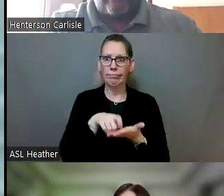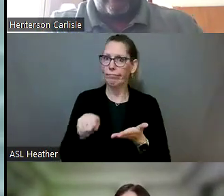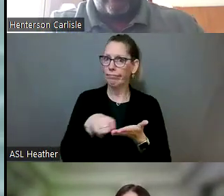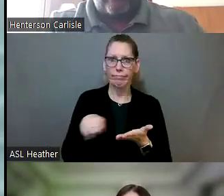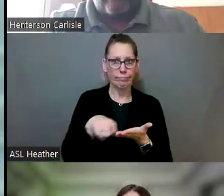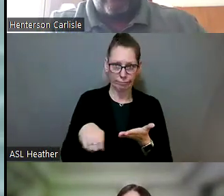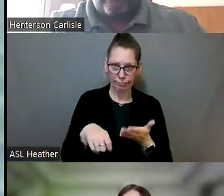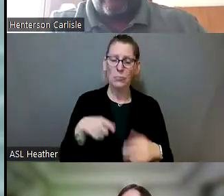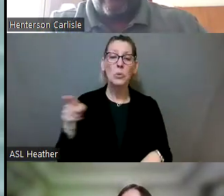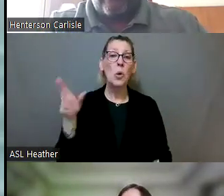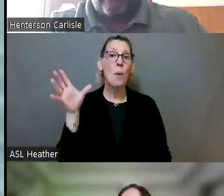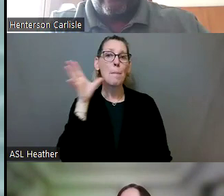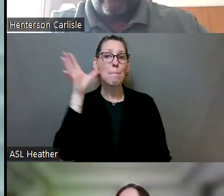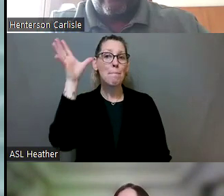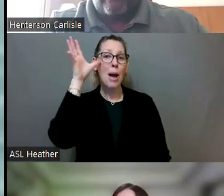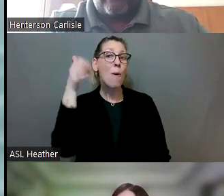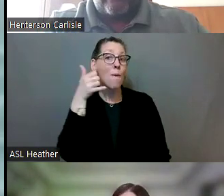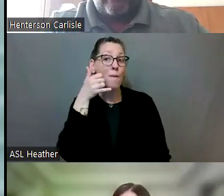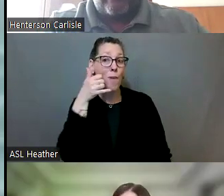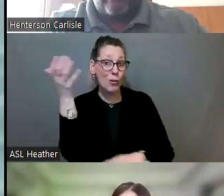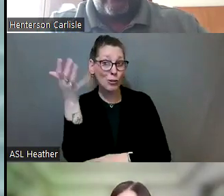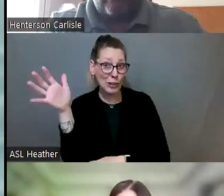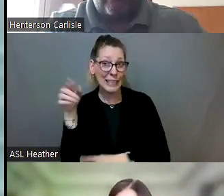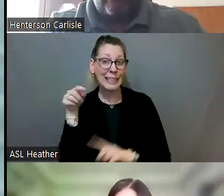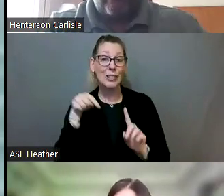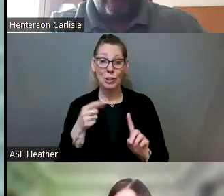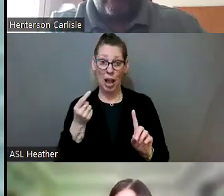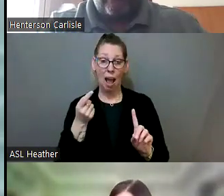parent phone tree and she would call the first parent and kind of just tell them